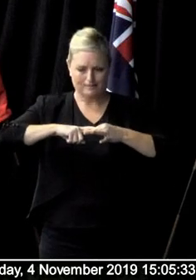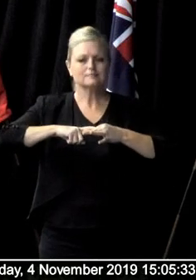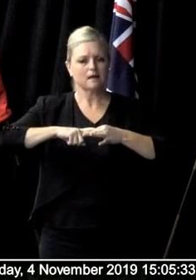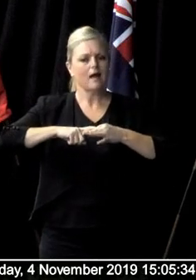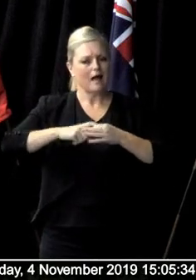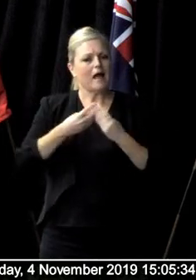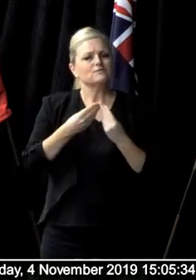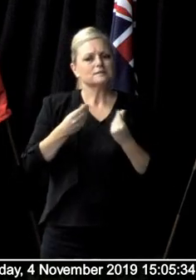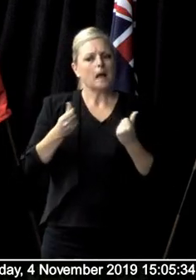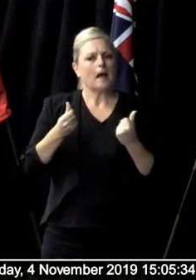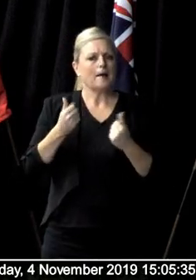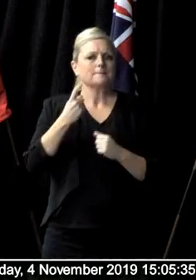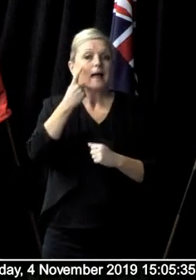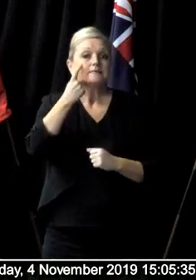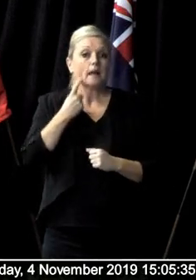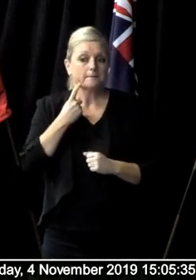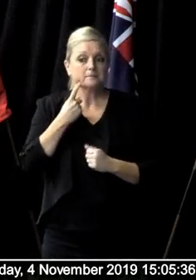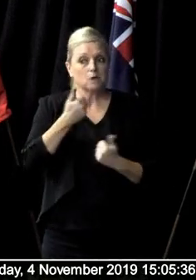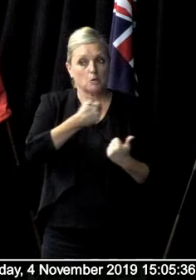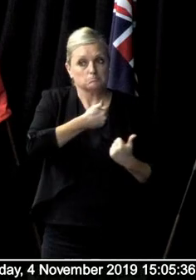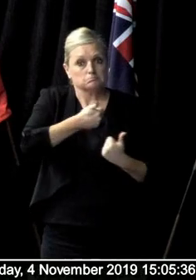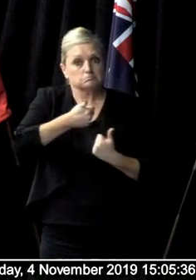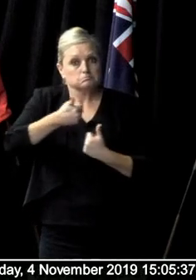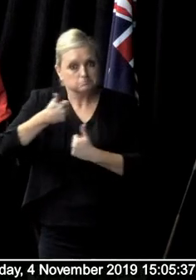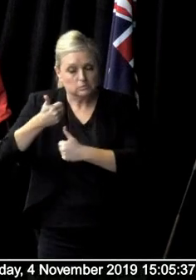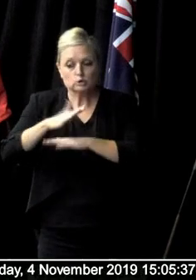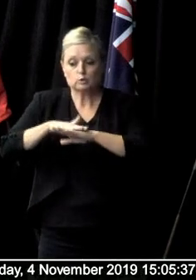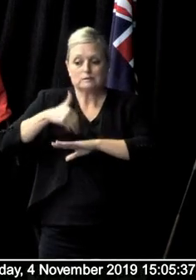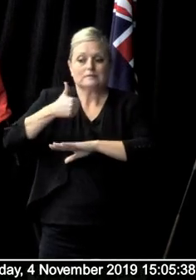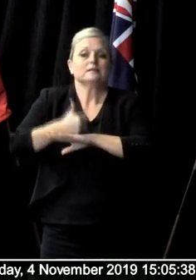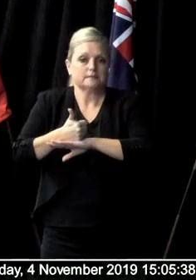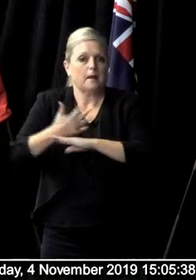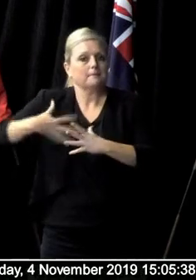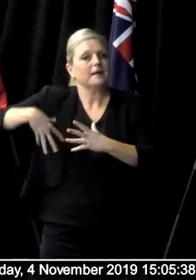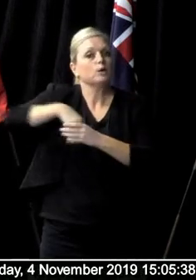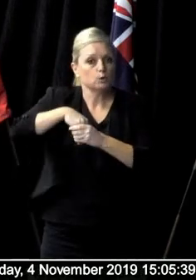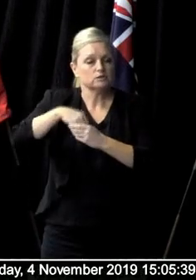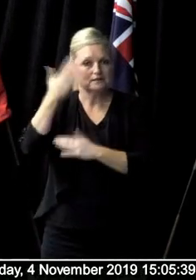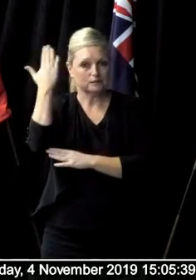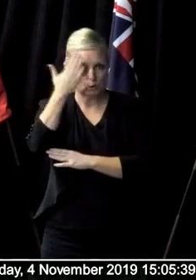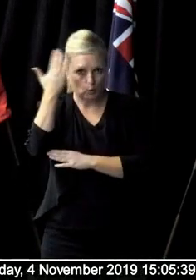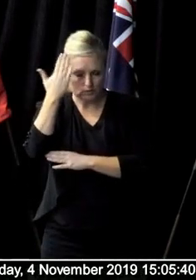inclusive models in regular schools, including the transition of students with